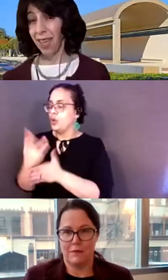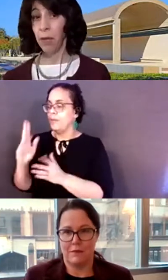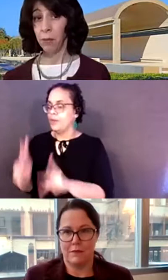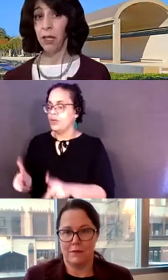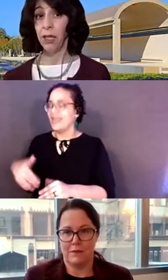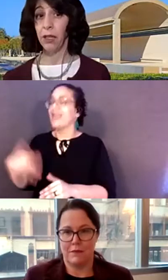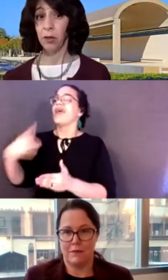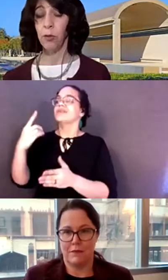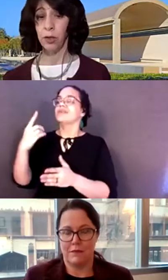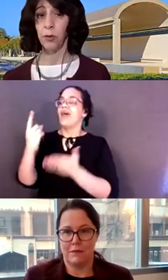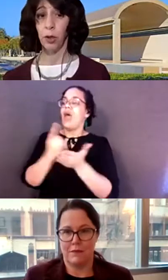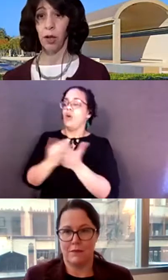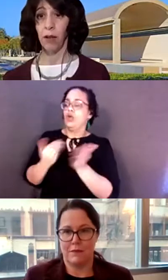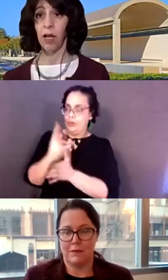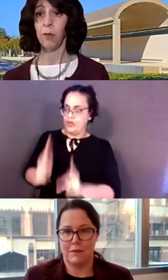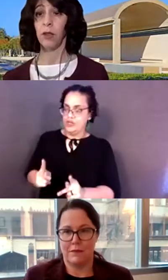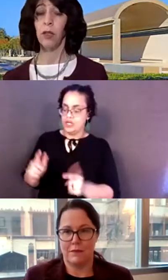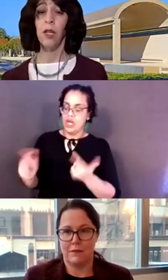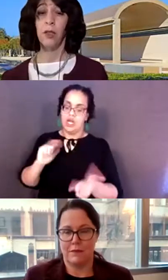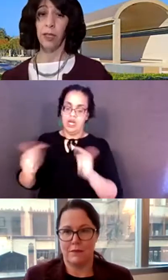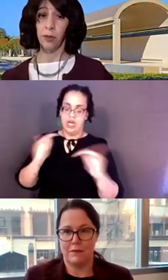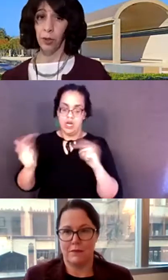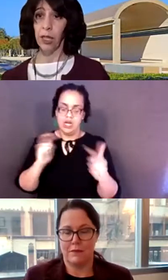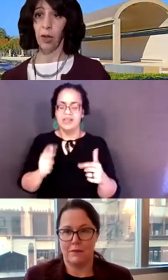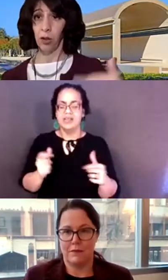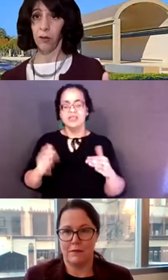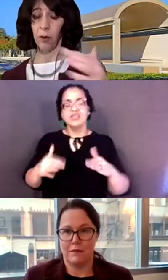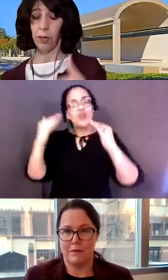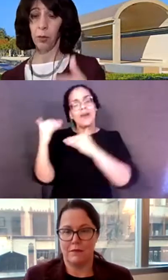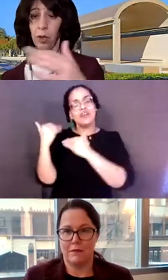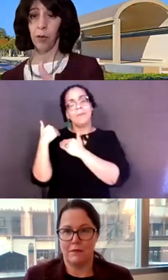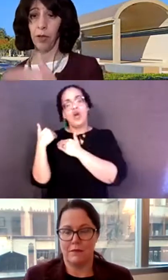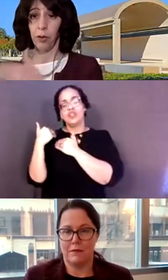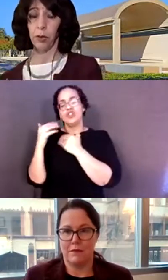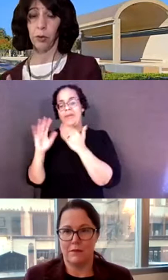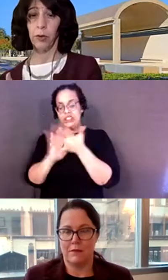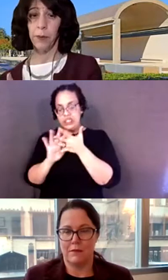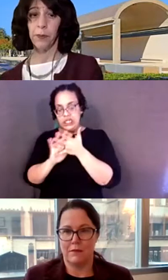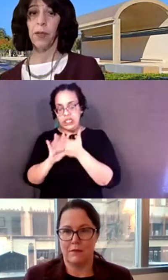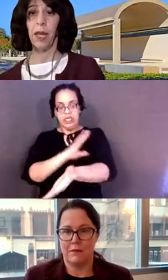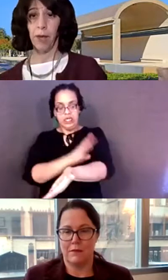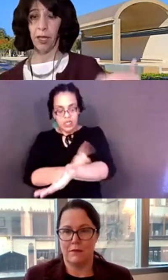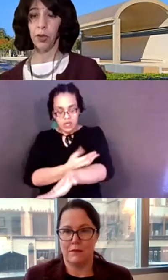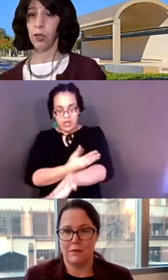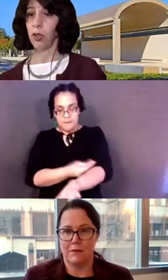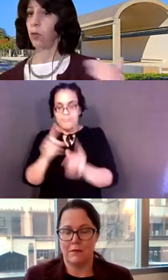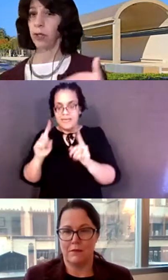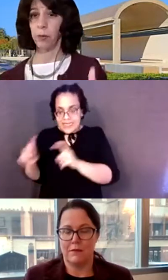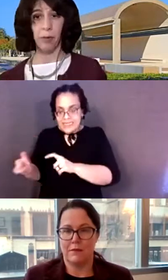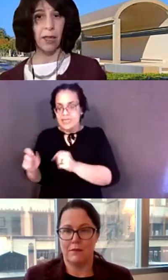may be too much of a burden on the hospital to be screening all of those people coming through